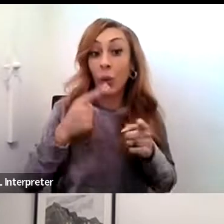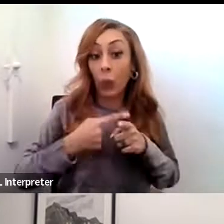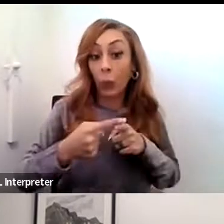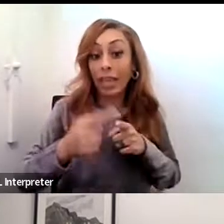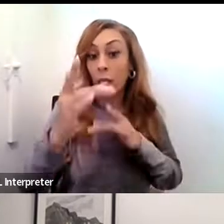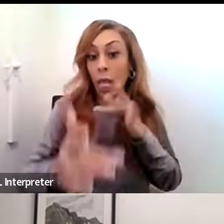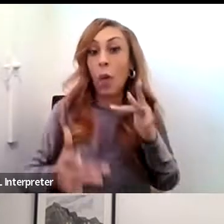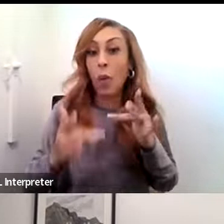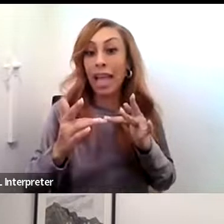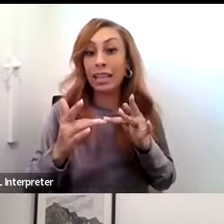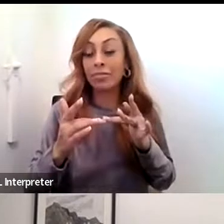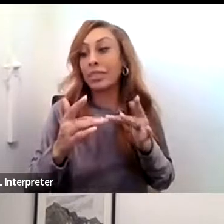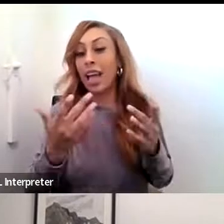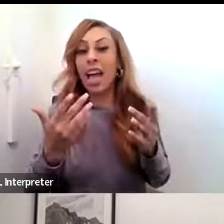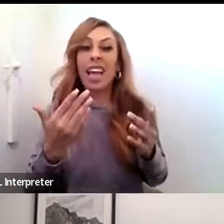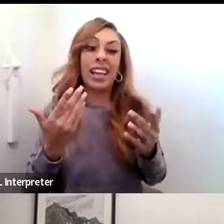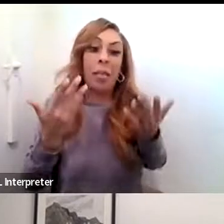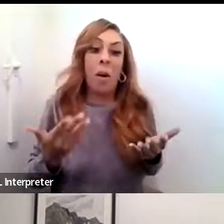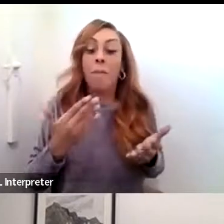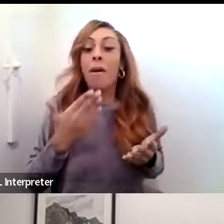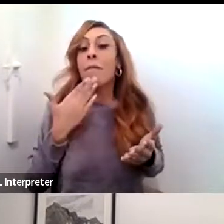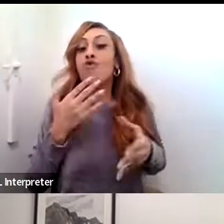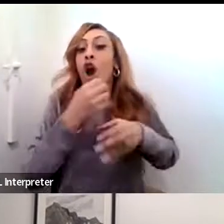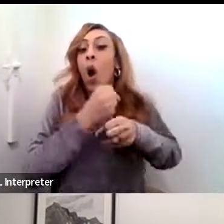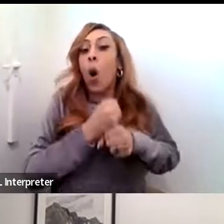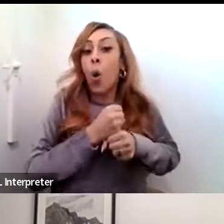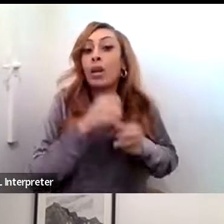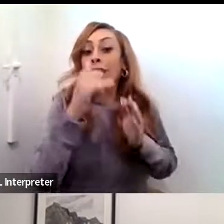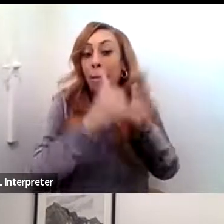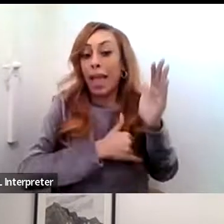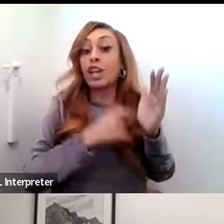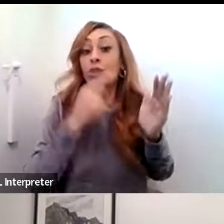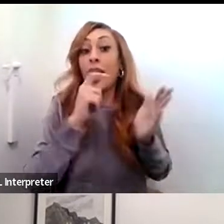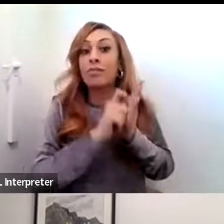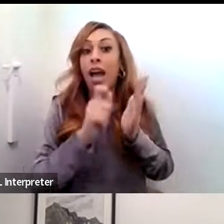currently it's just a boring holding page, but you can sign up for RSS updates if you want,